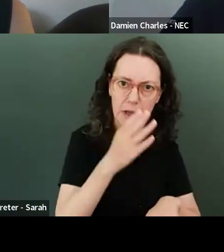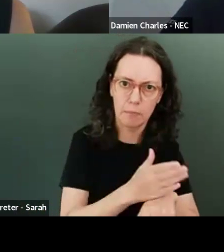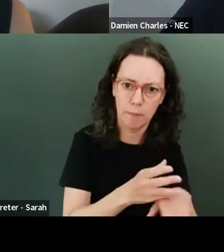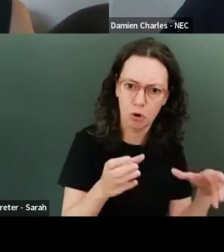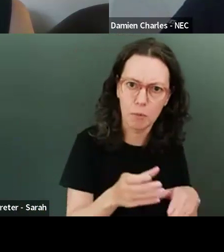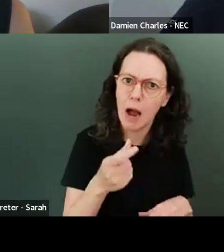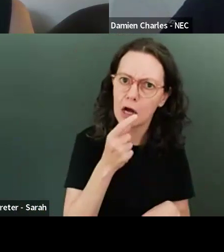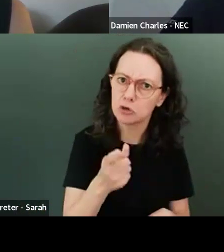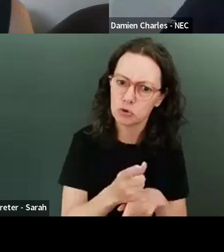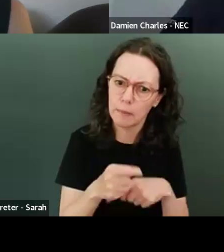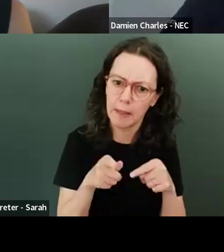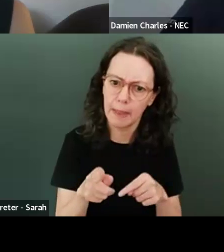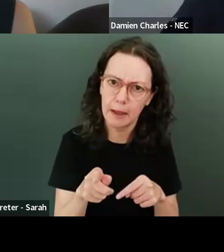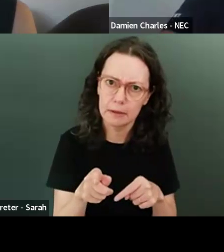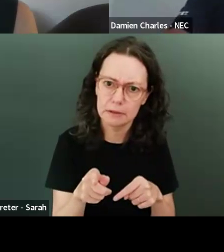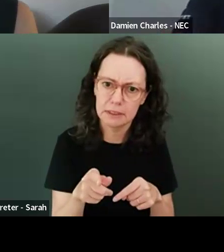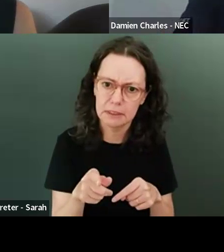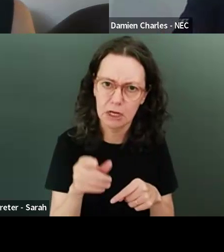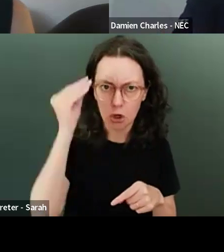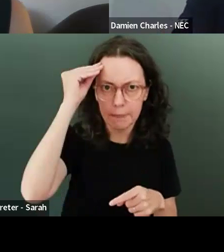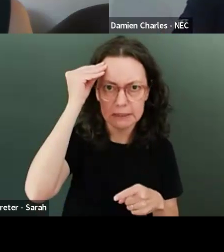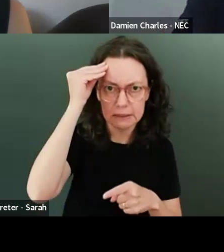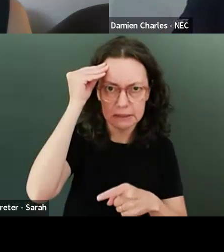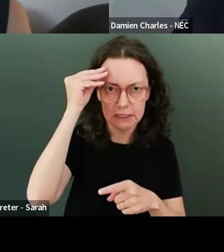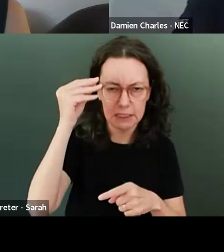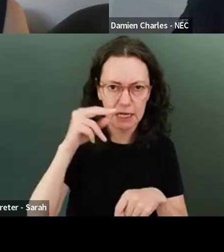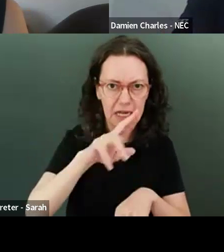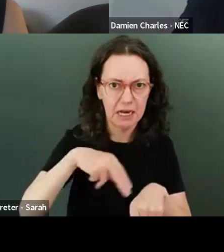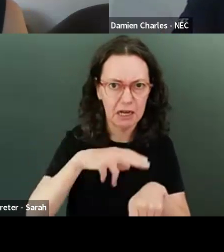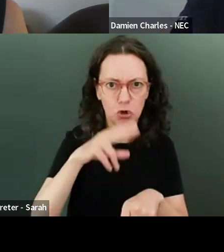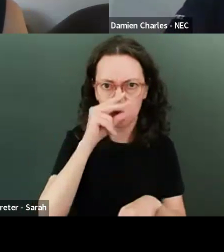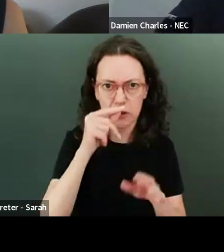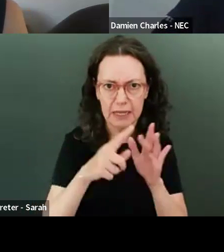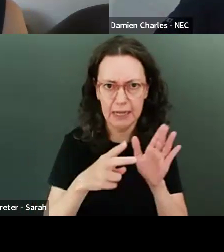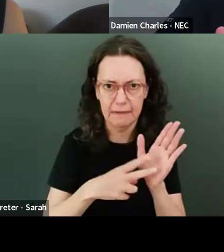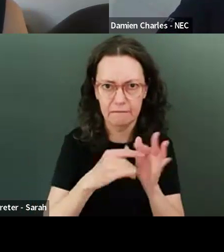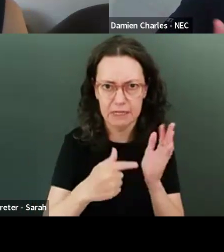talk a little bit just briefly about